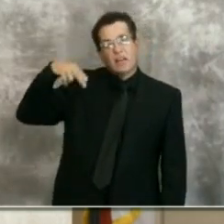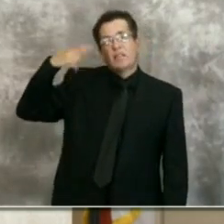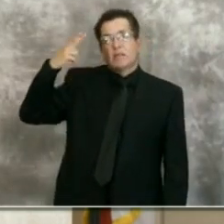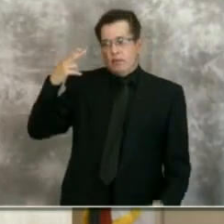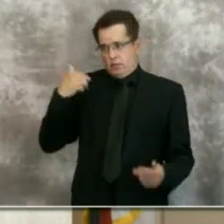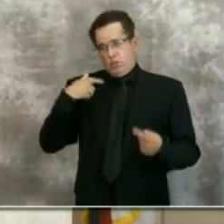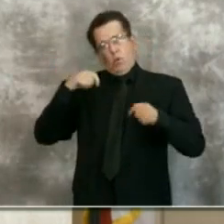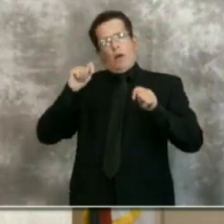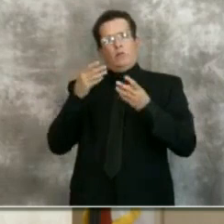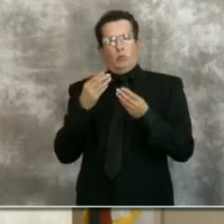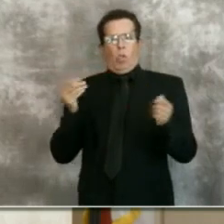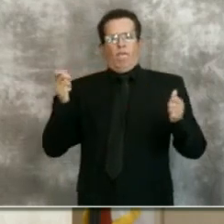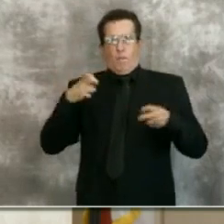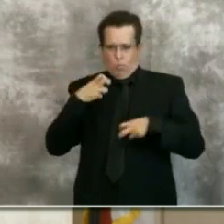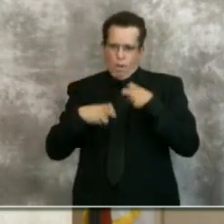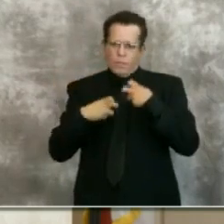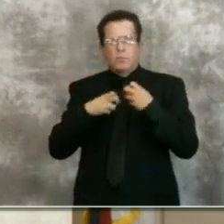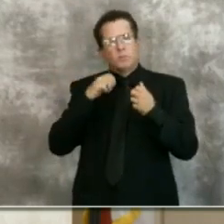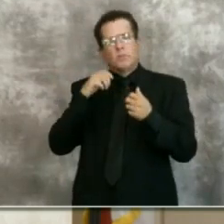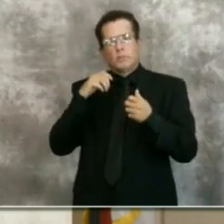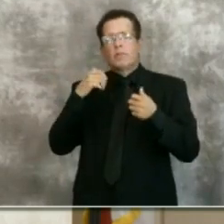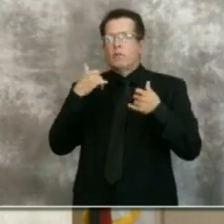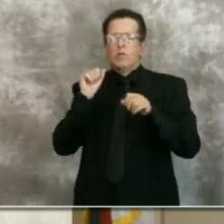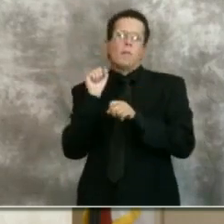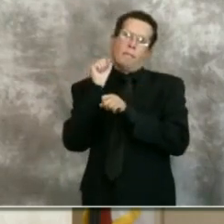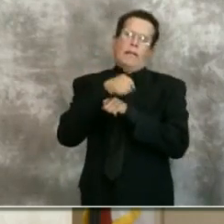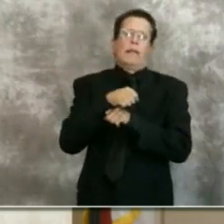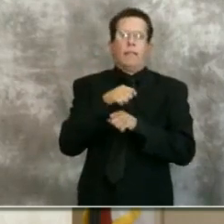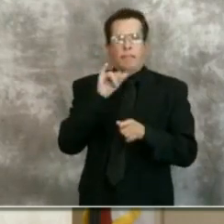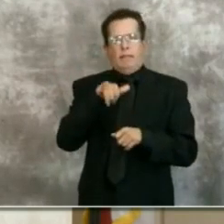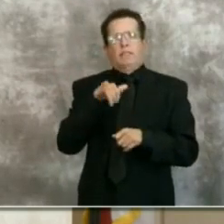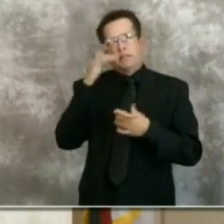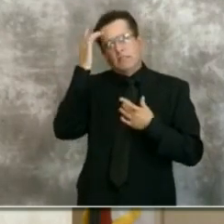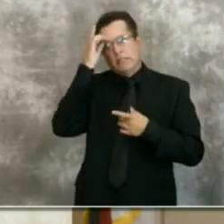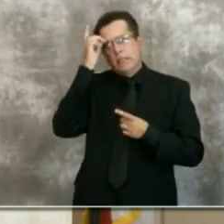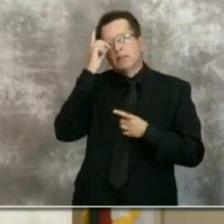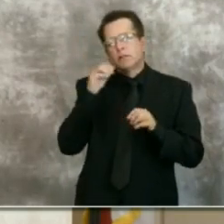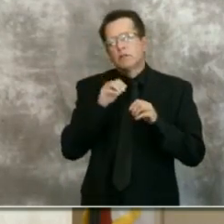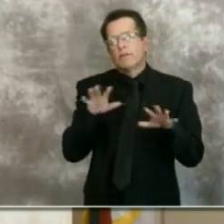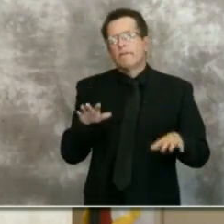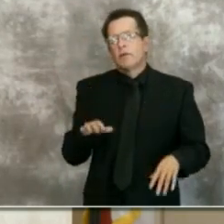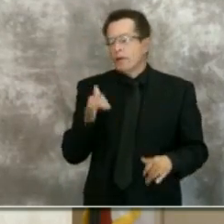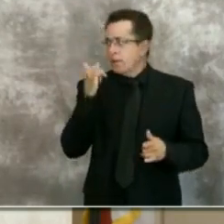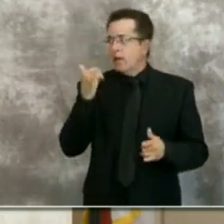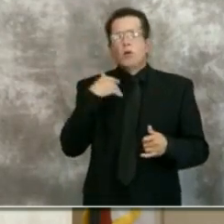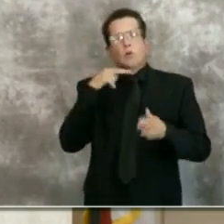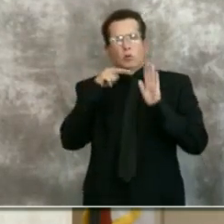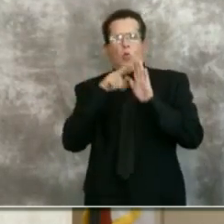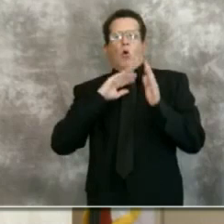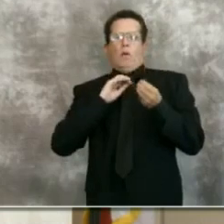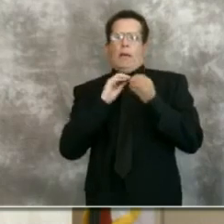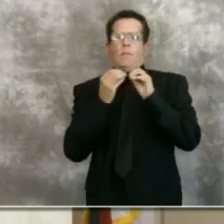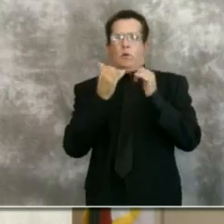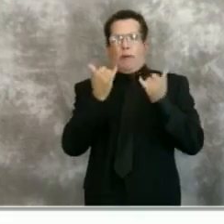EFFORTS. AND SO WE CONTINUE EVERY DAY TO STRIVE TO DO EVERYTHING POSSIBLE TO DO WHAT WE CAN TO CONFRONT THE CHALLENGES BEFORE US WITH THAT